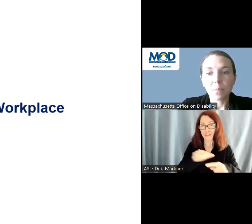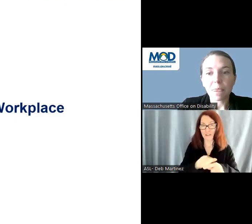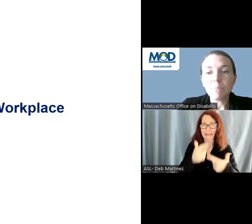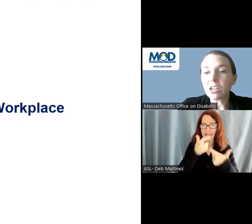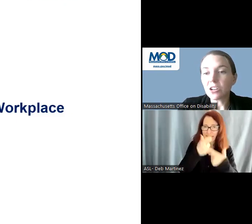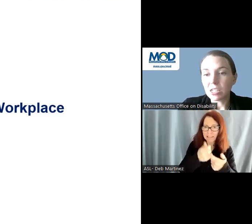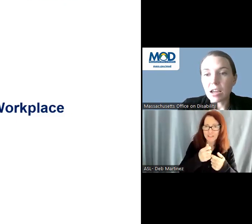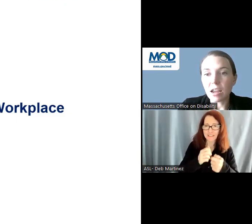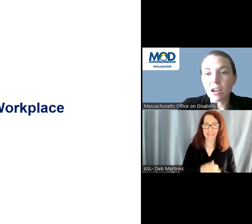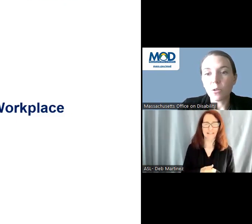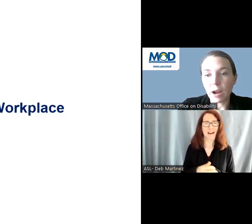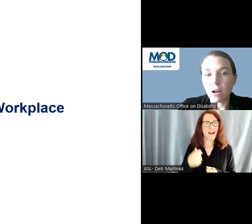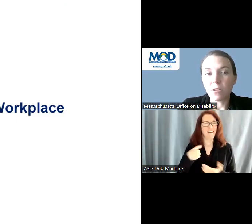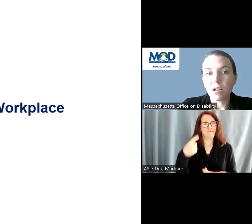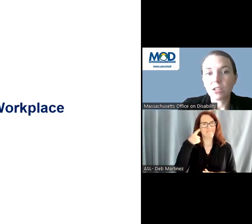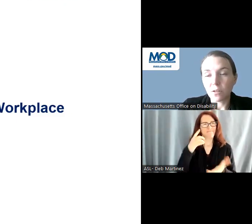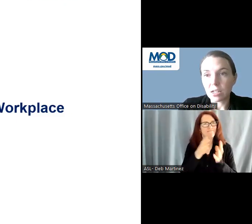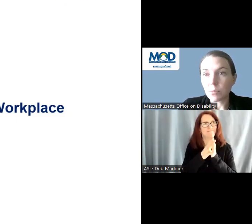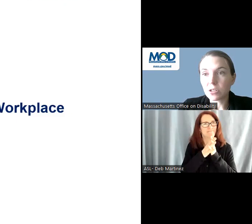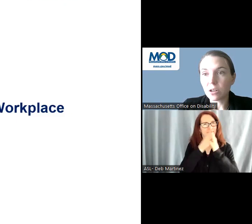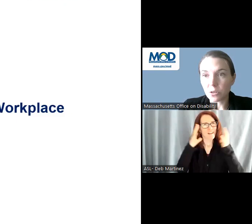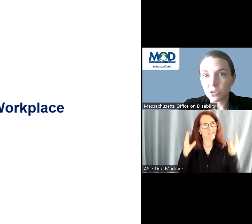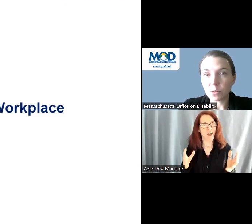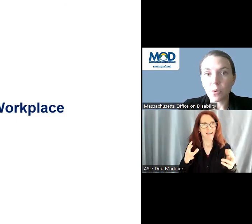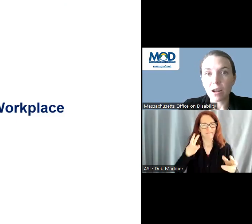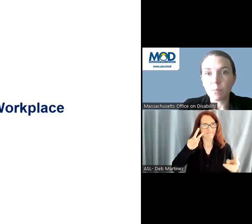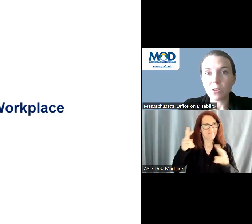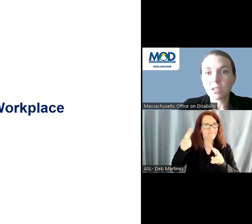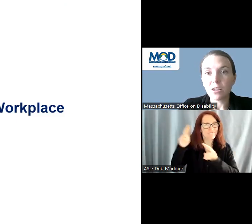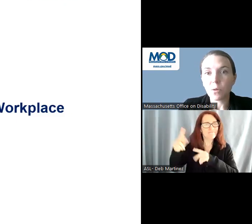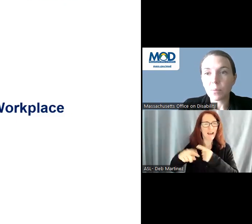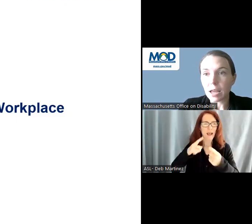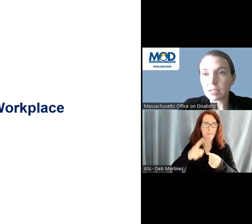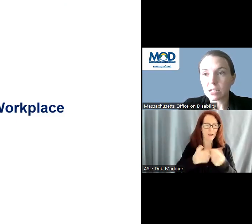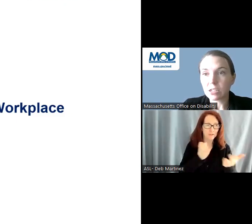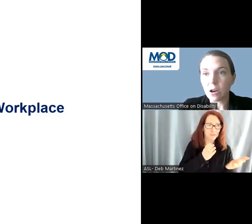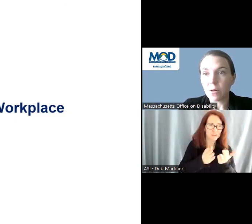misunderstanding around service animals and emotional support animals in the workplace so